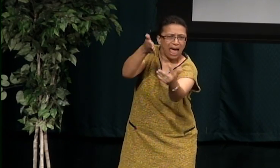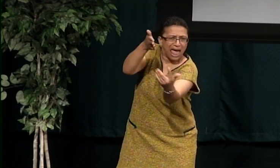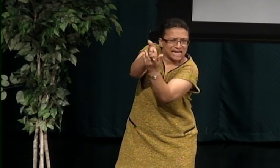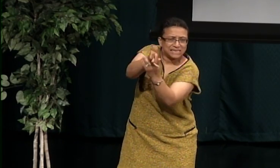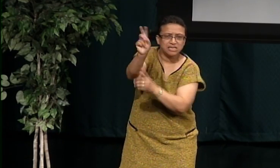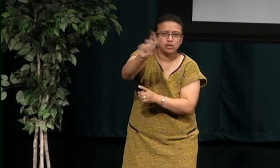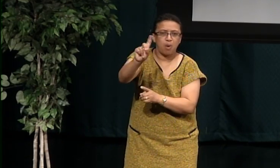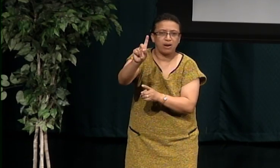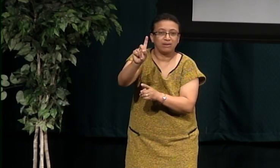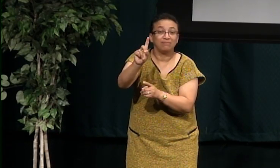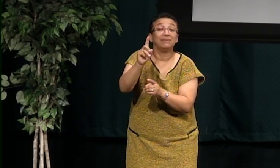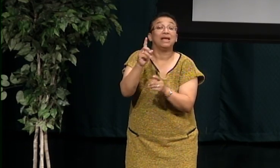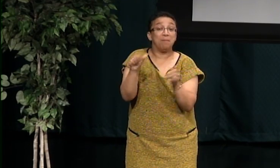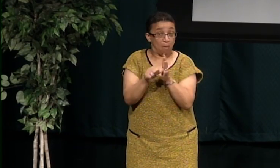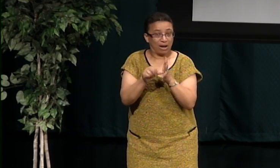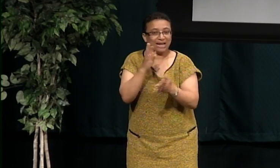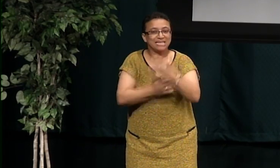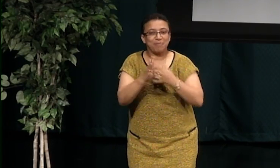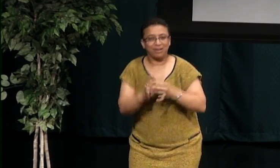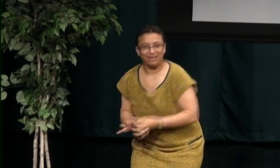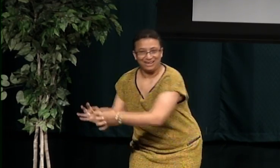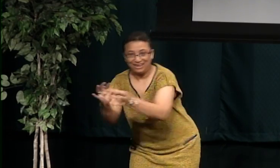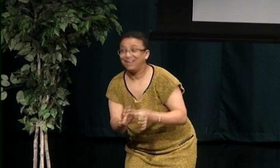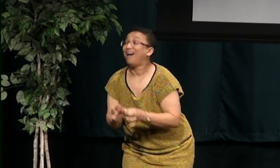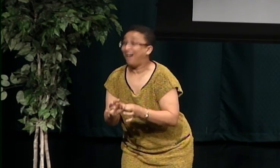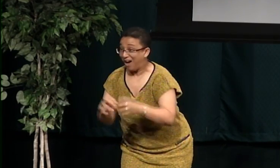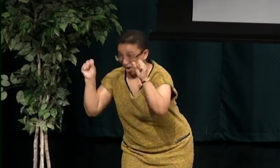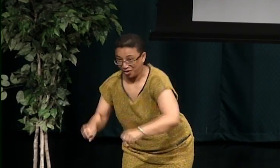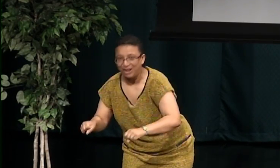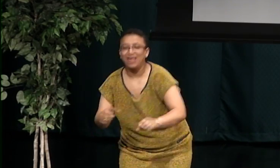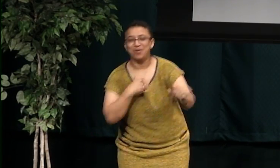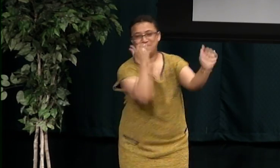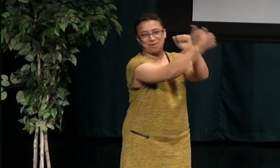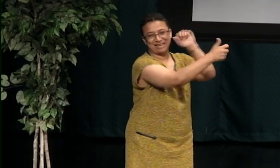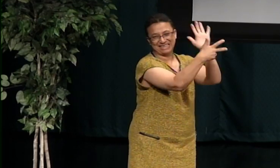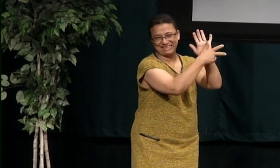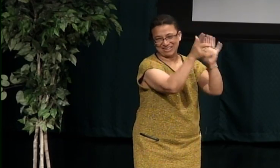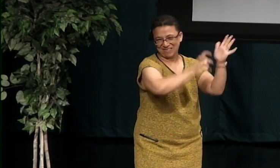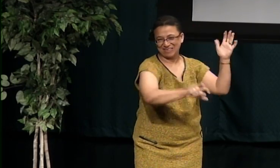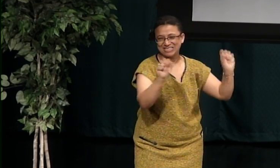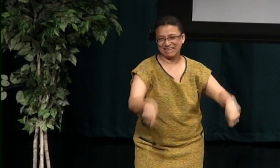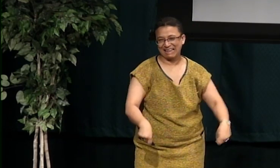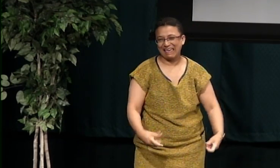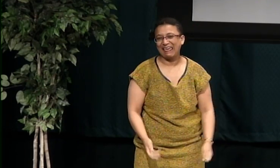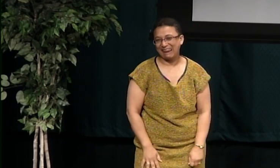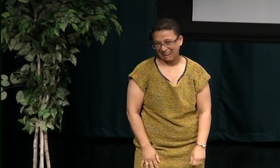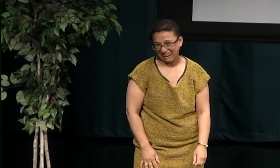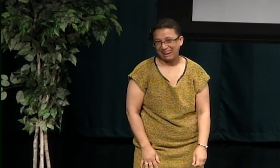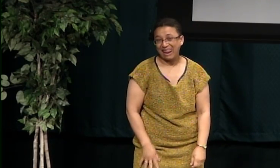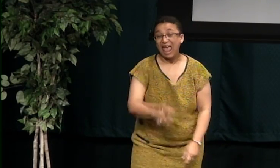It's all about access, where is access? And it's important that the disabled groups work together.